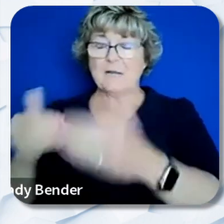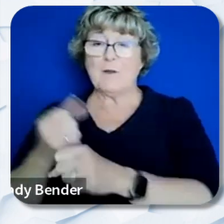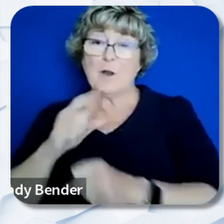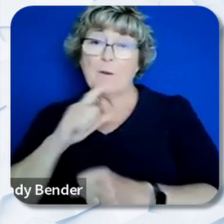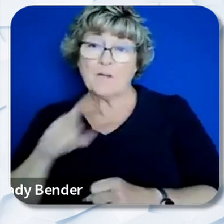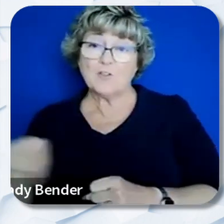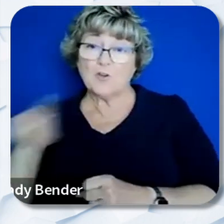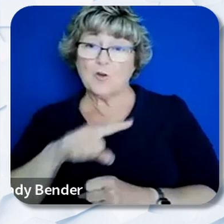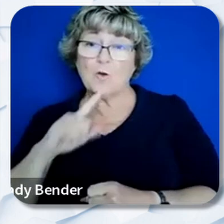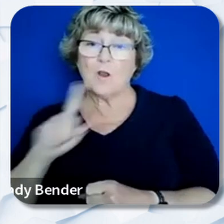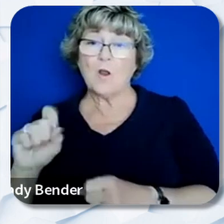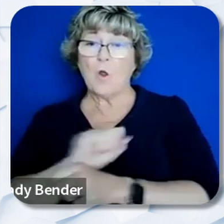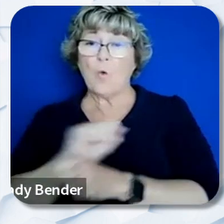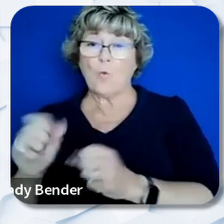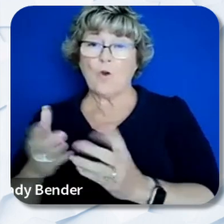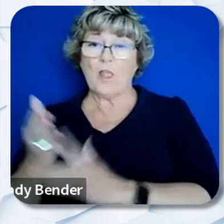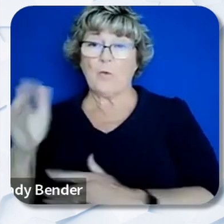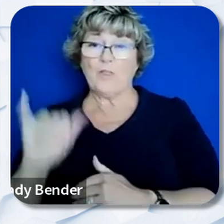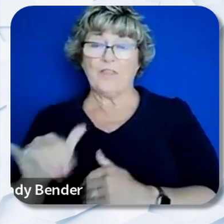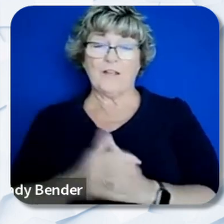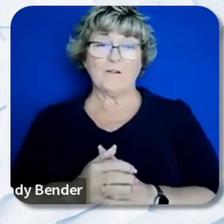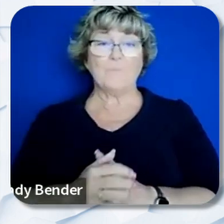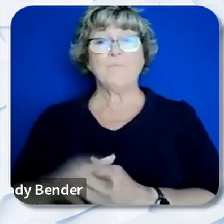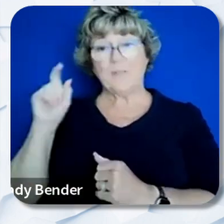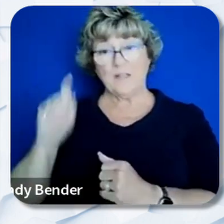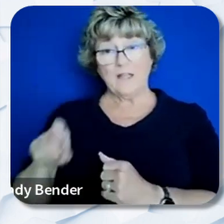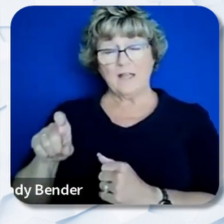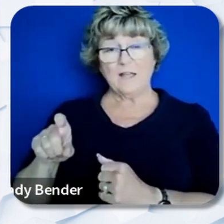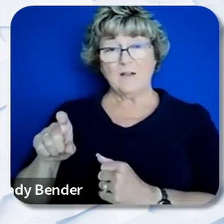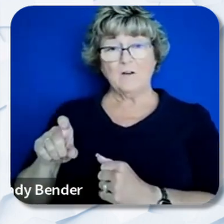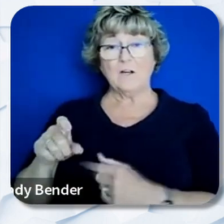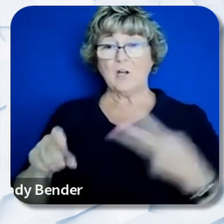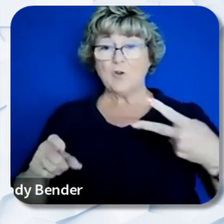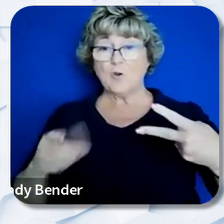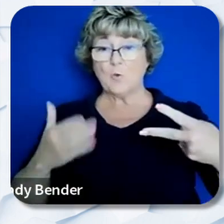are working through that. So we have to make, so there's two things that you're going to